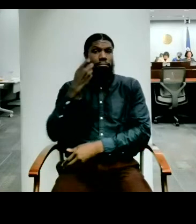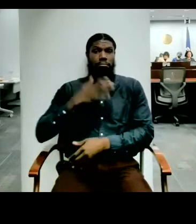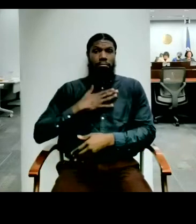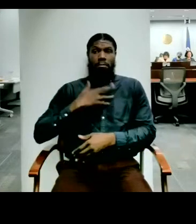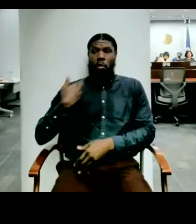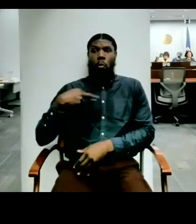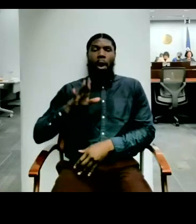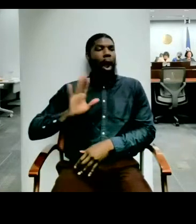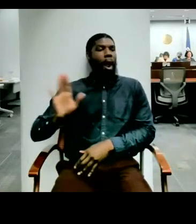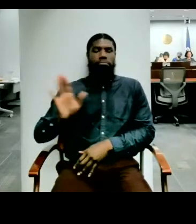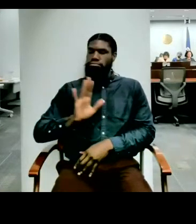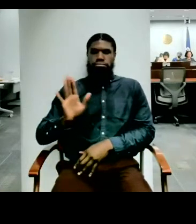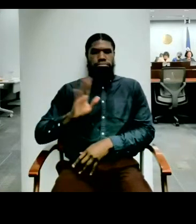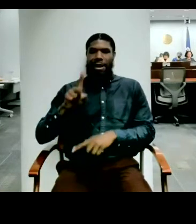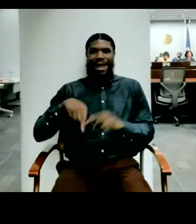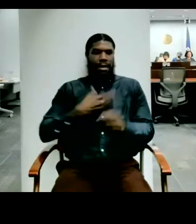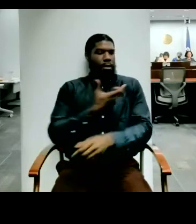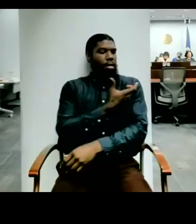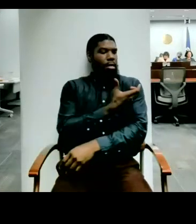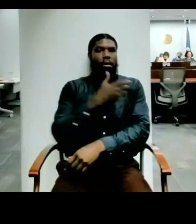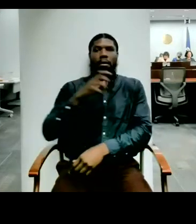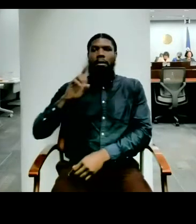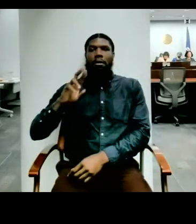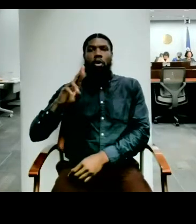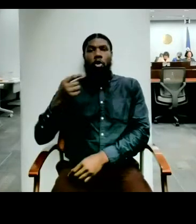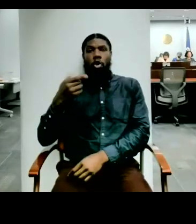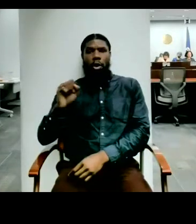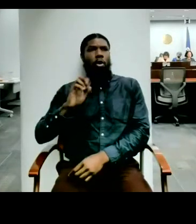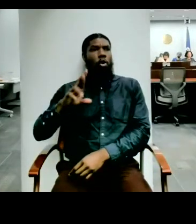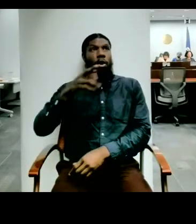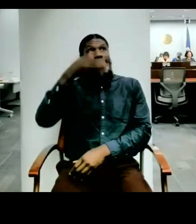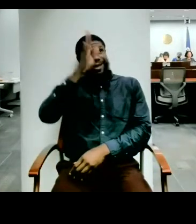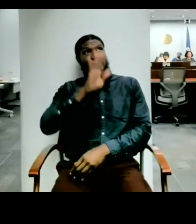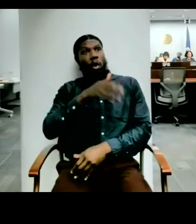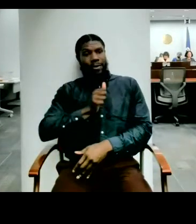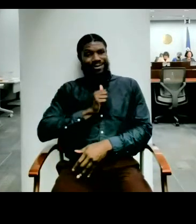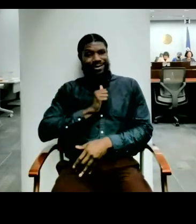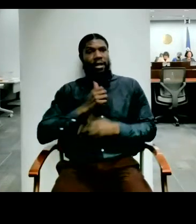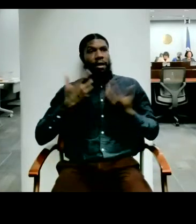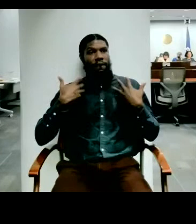didn't allow taking drugs or taking God would self heal, that's what you do for a living.